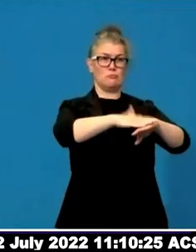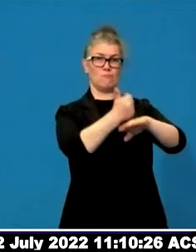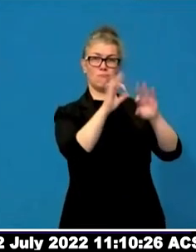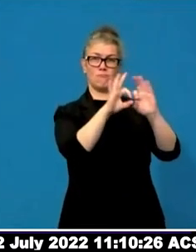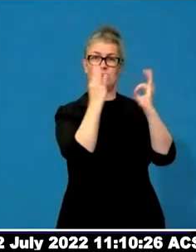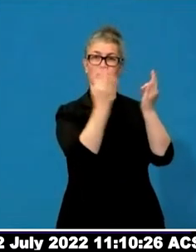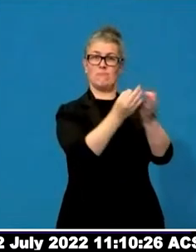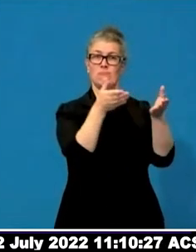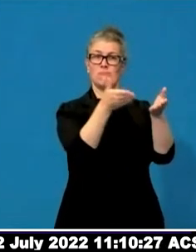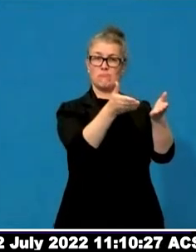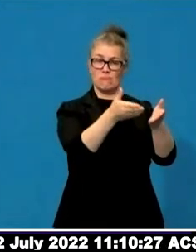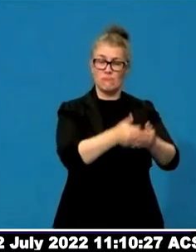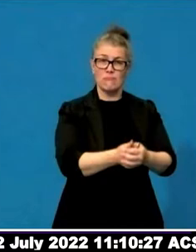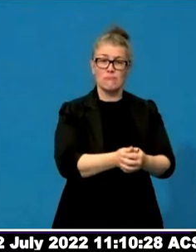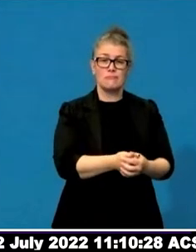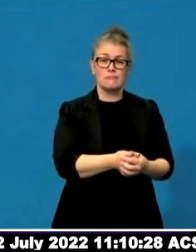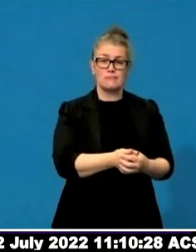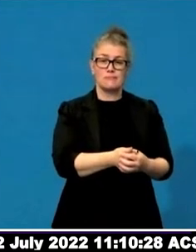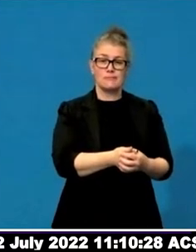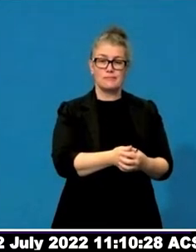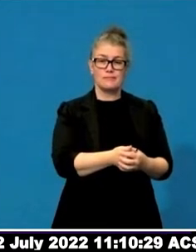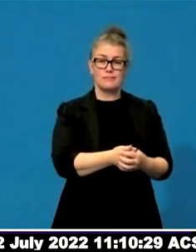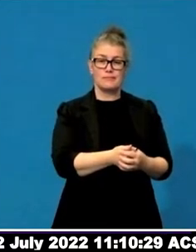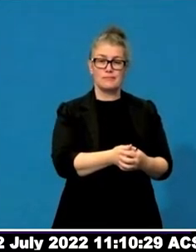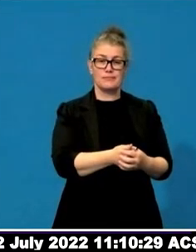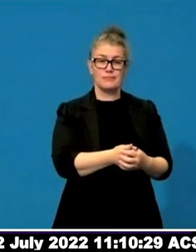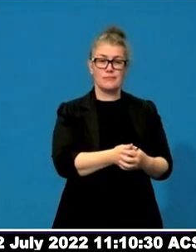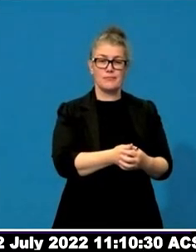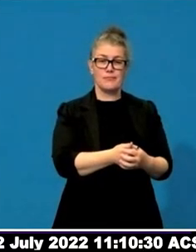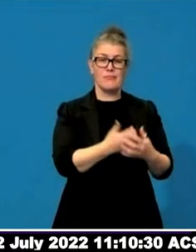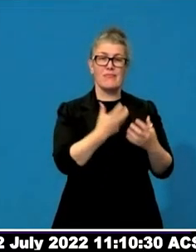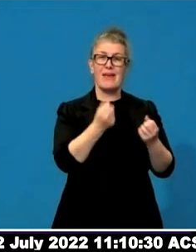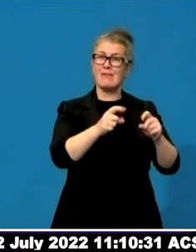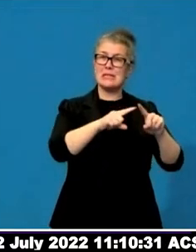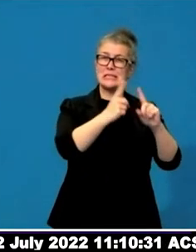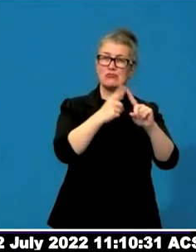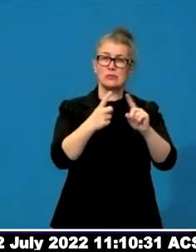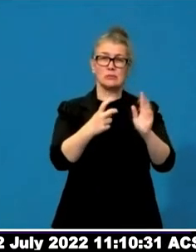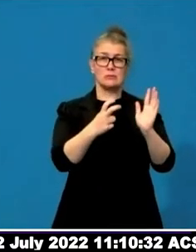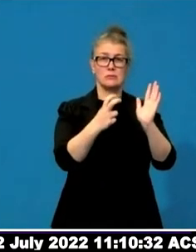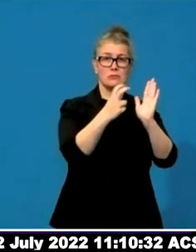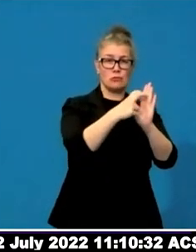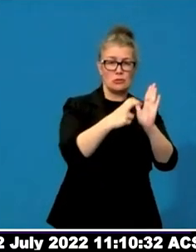and quite complex with their different registration complaints,